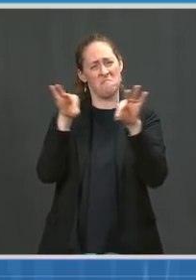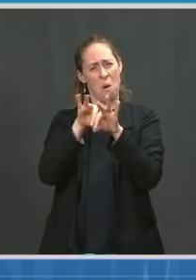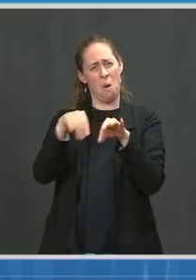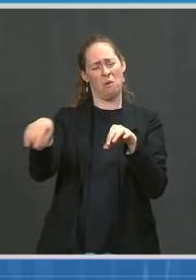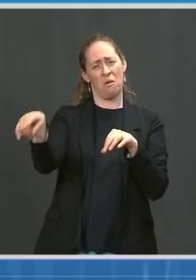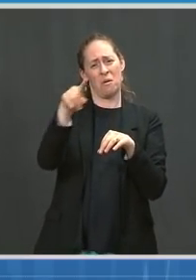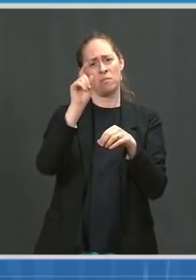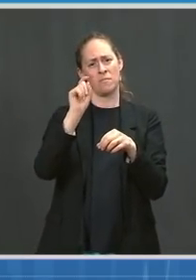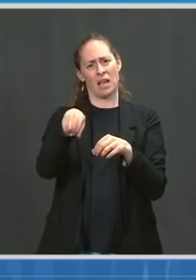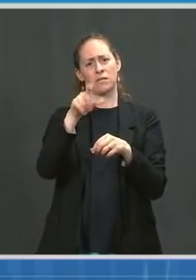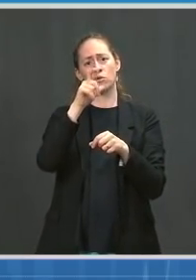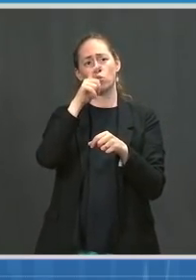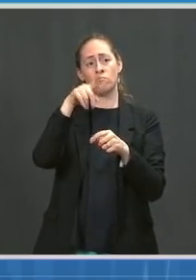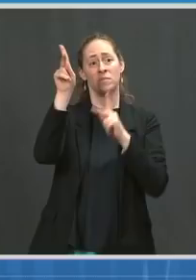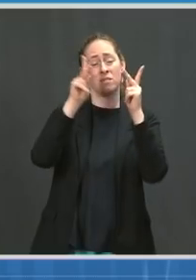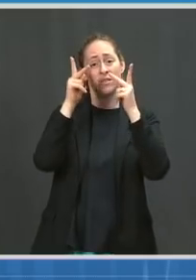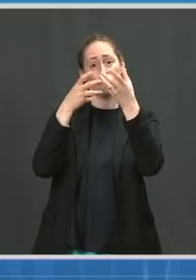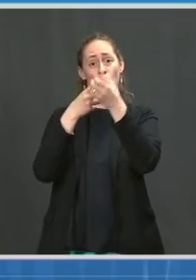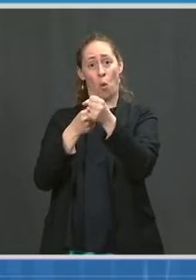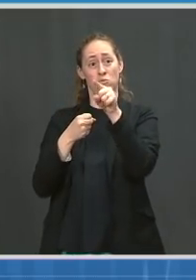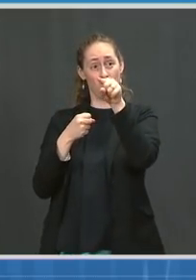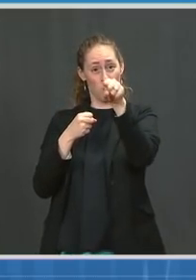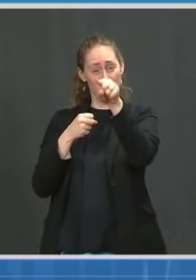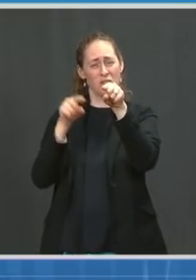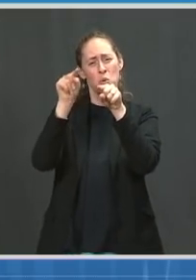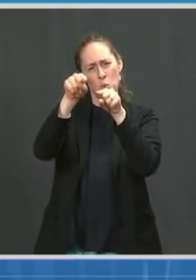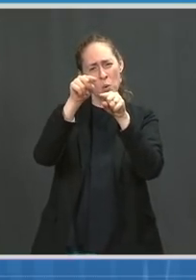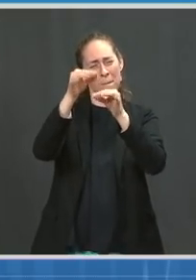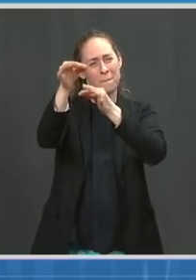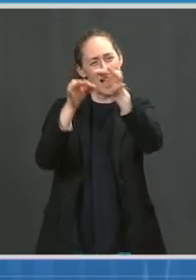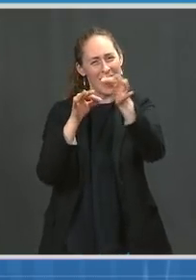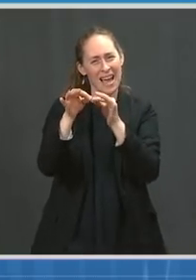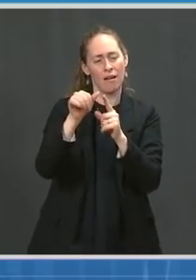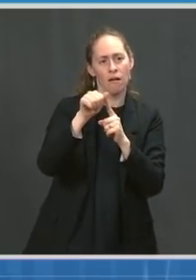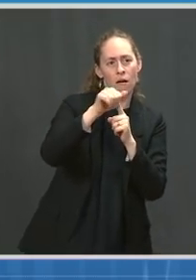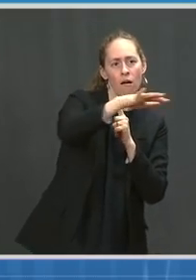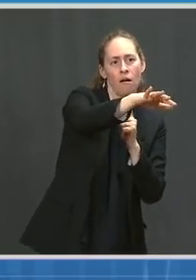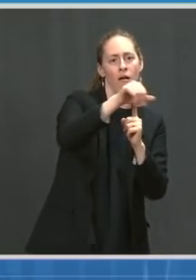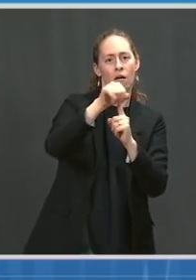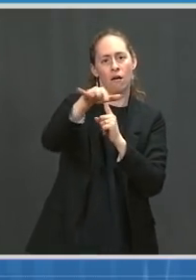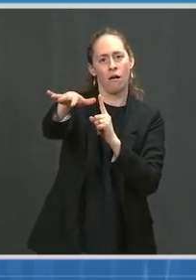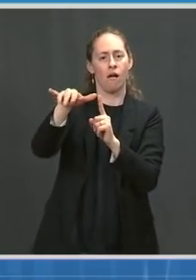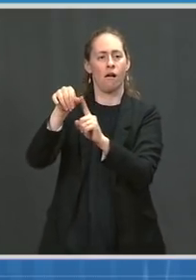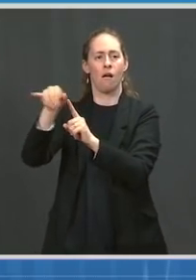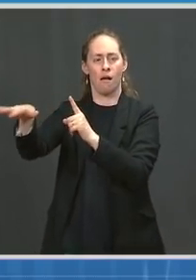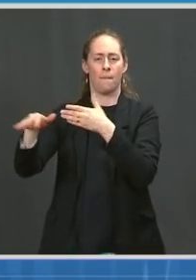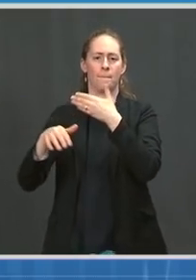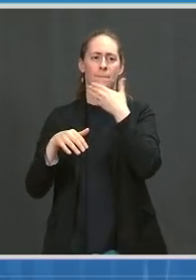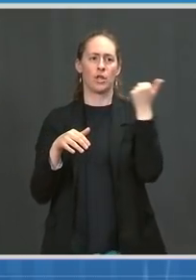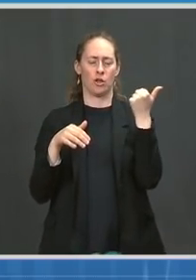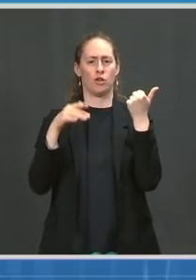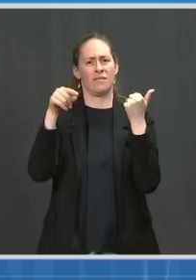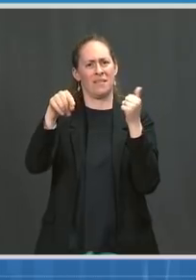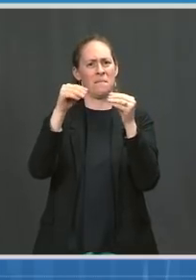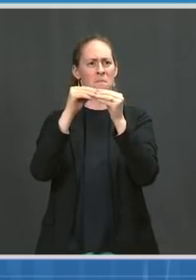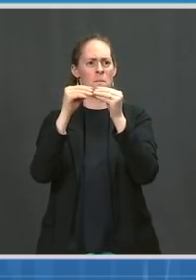and explain to people why this was done and why we feel that that's an important part of the safety